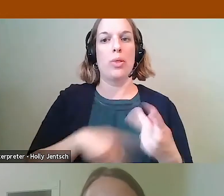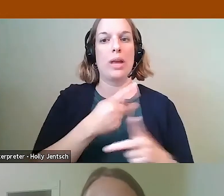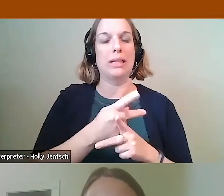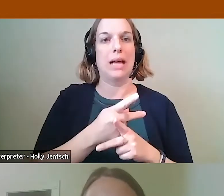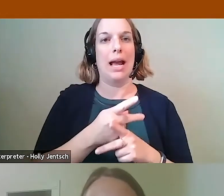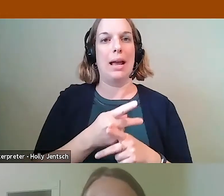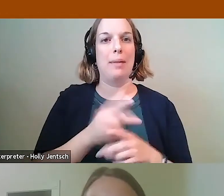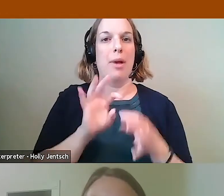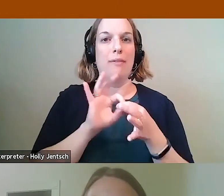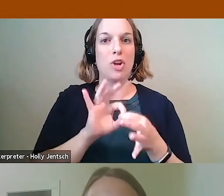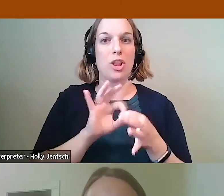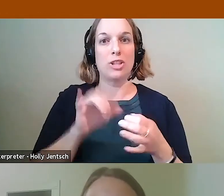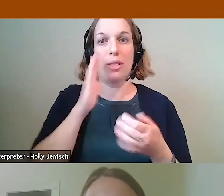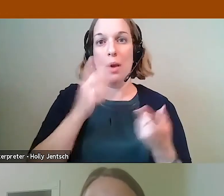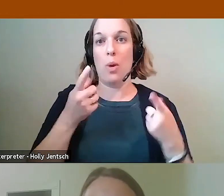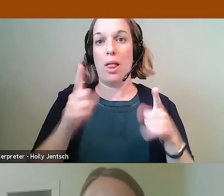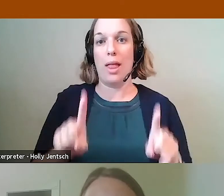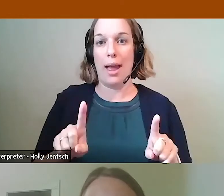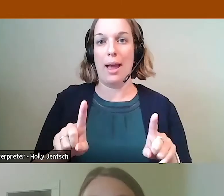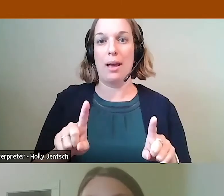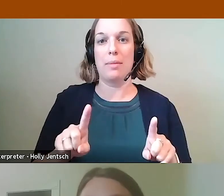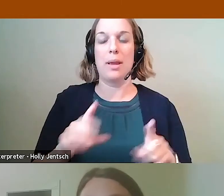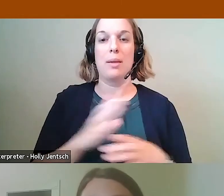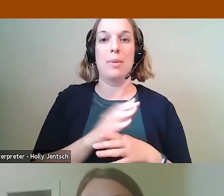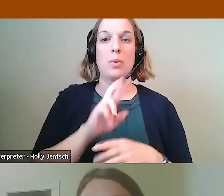between RIT and the subawardee or vice versa,